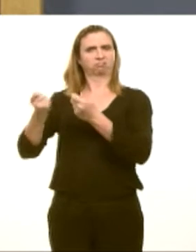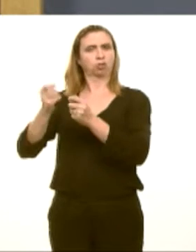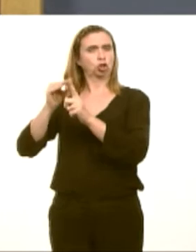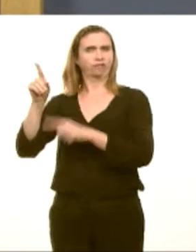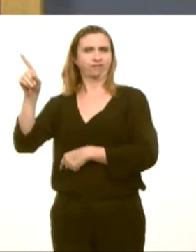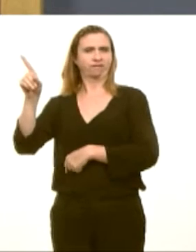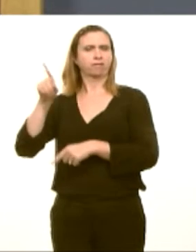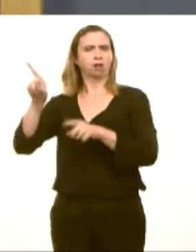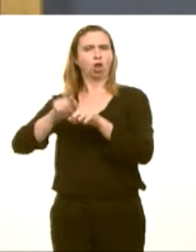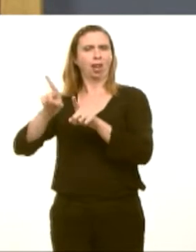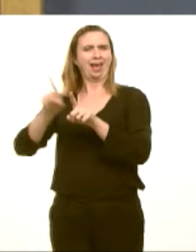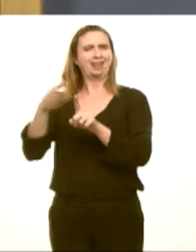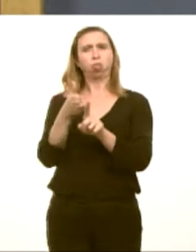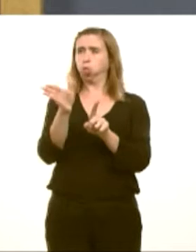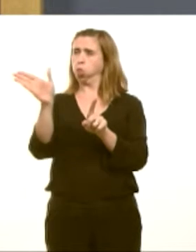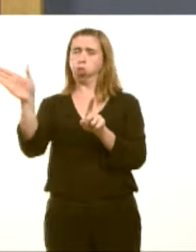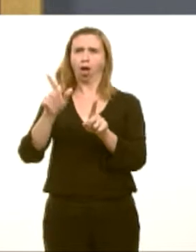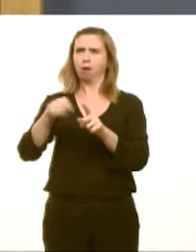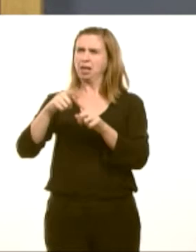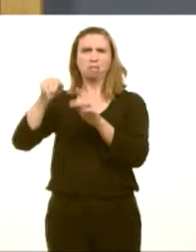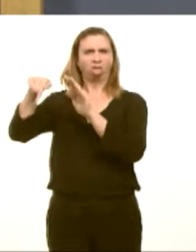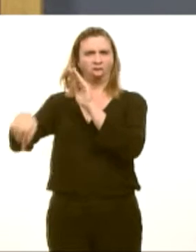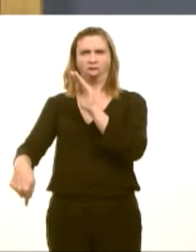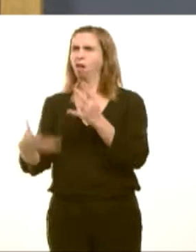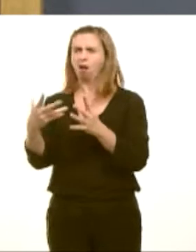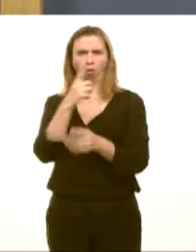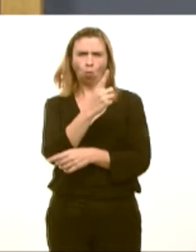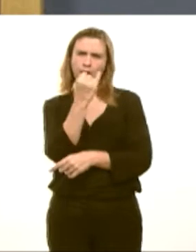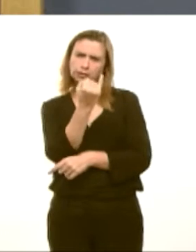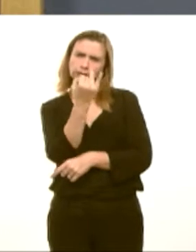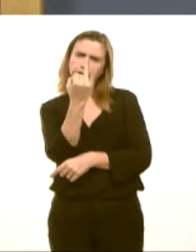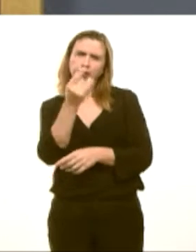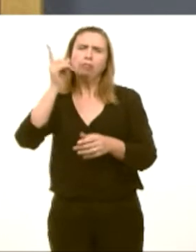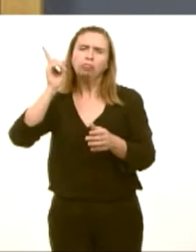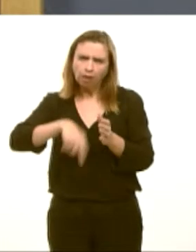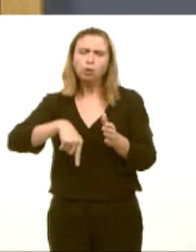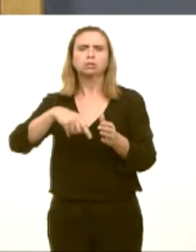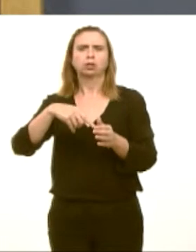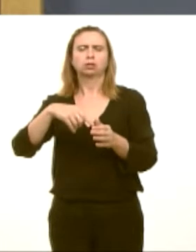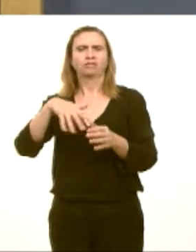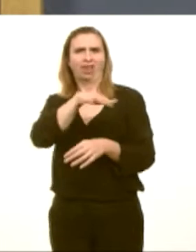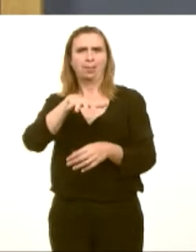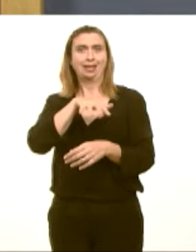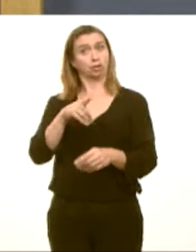direction, and, as an example of this, some 167,000 working families in Wales will lose